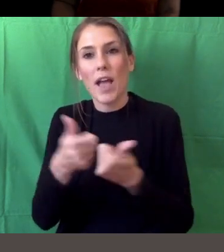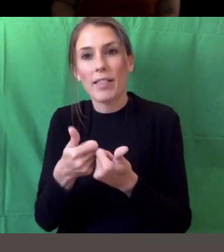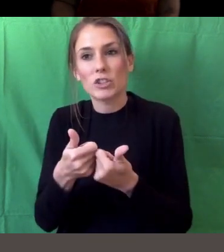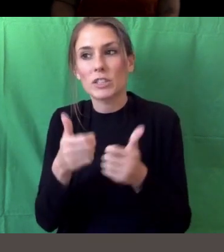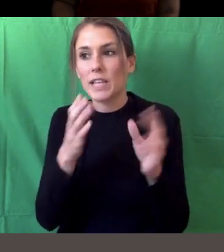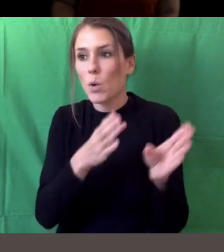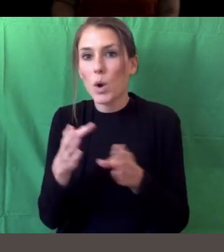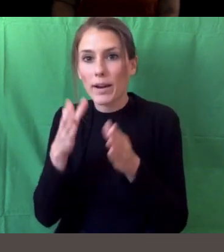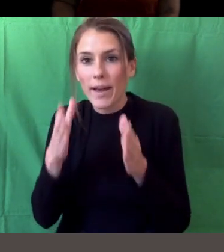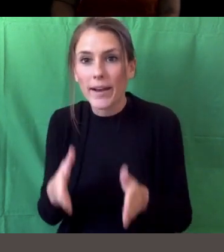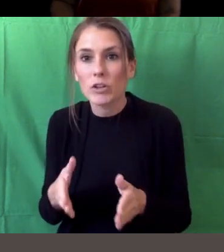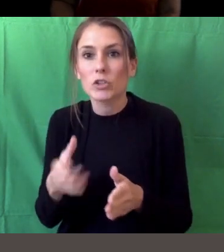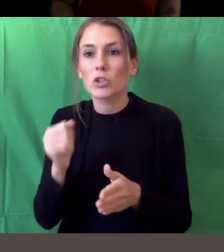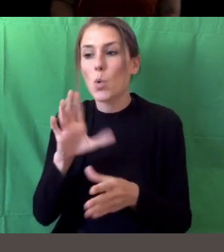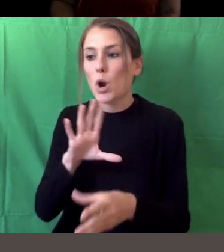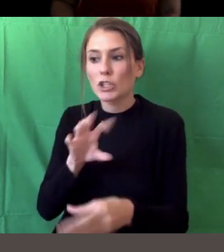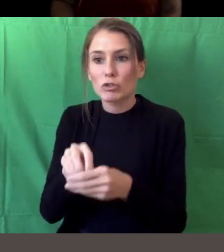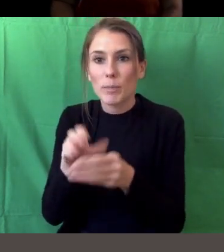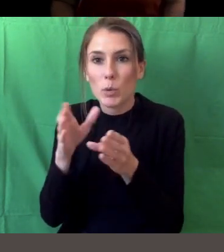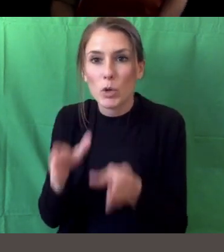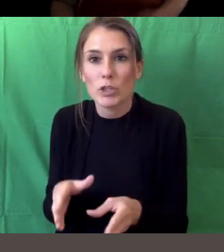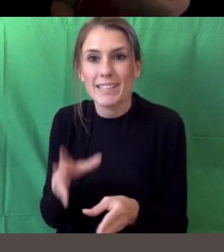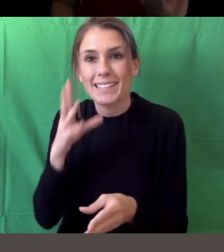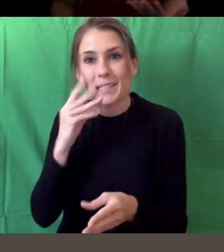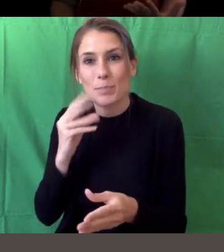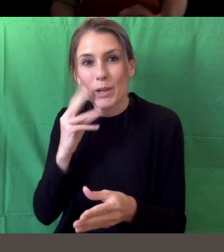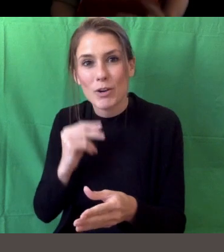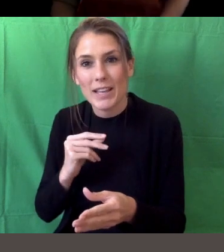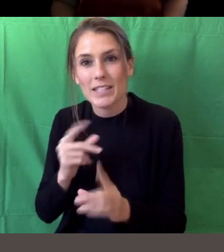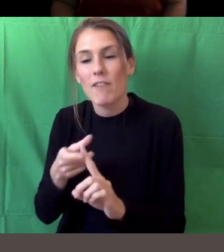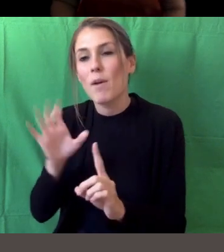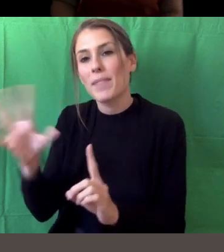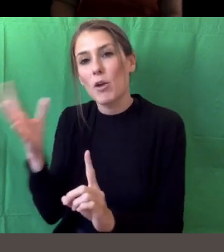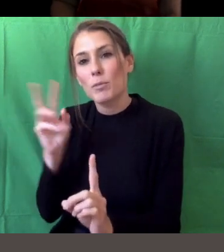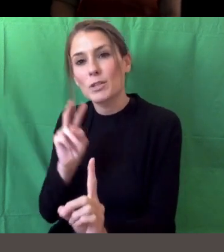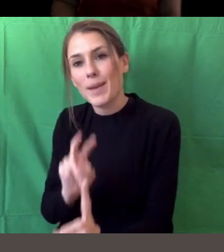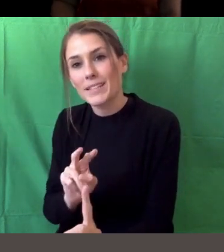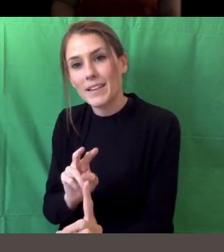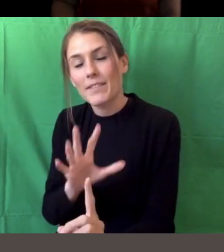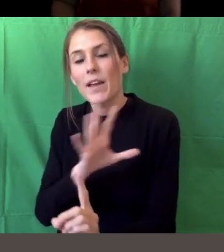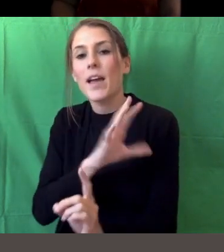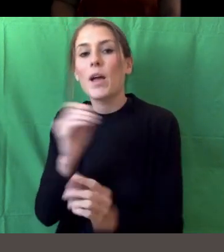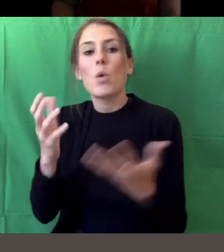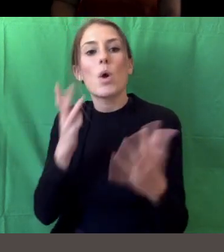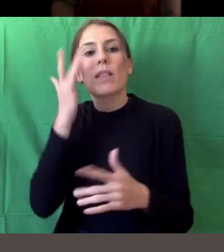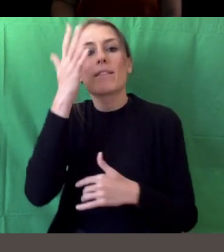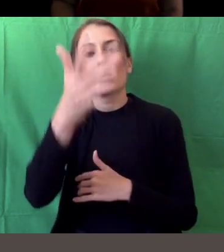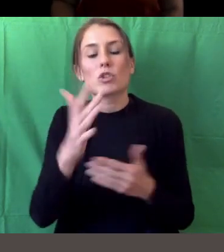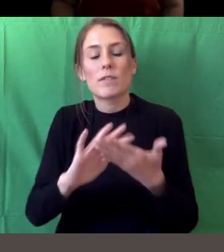What are the challenges that organizers slash contributors face from their perspective and